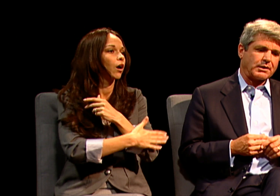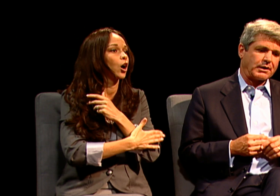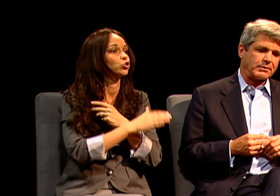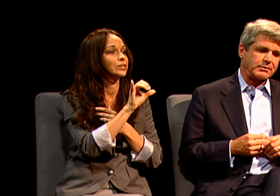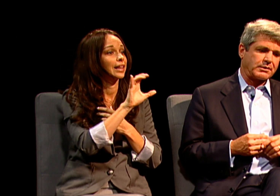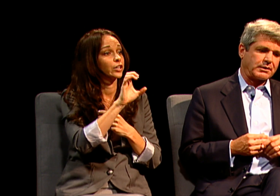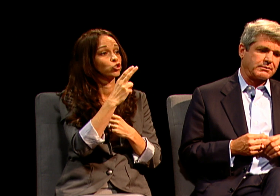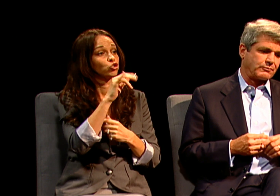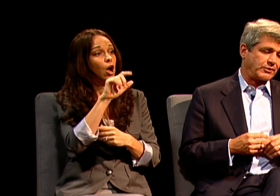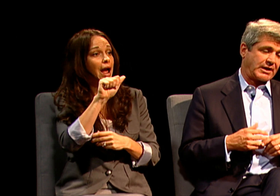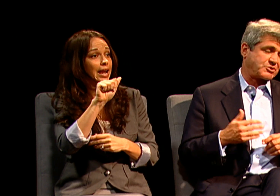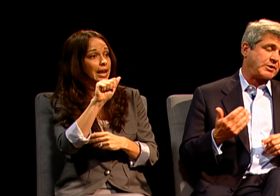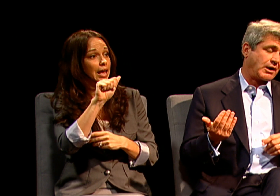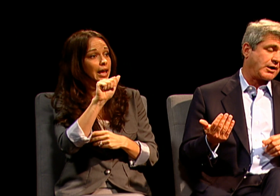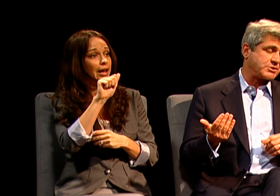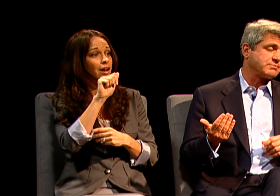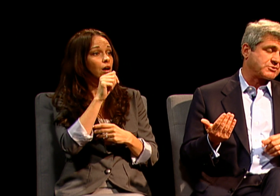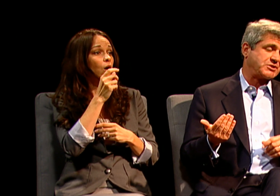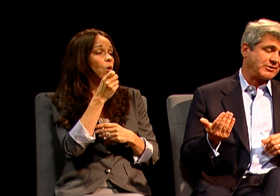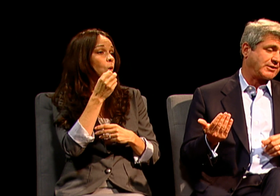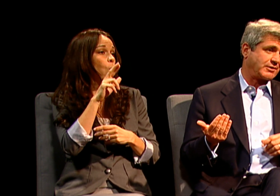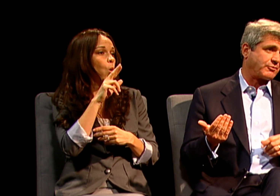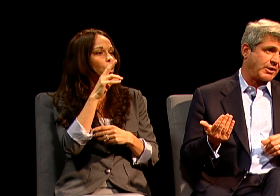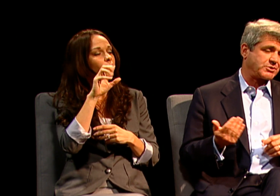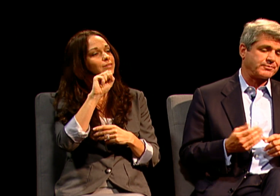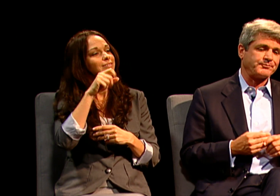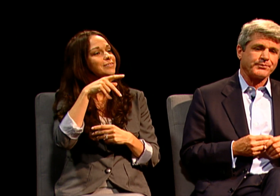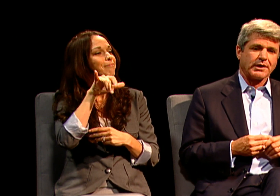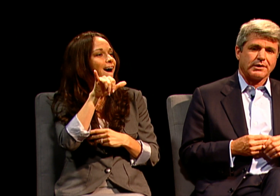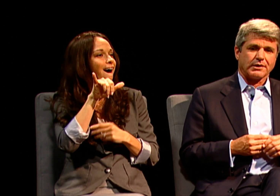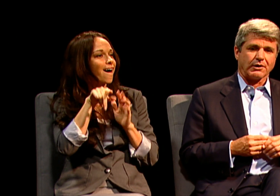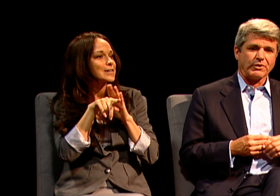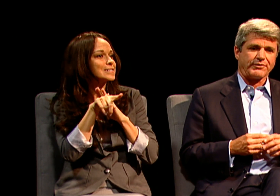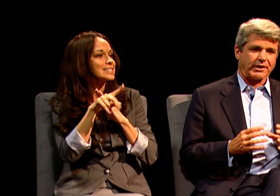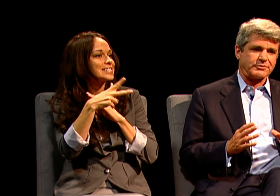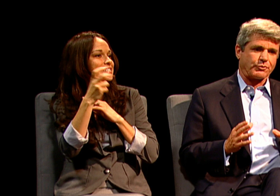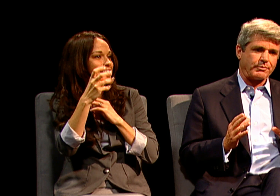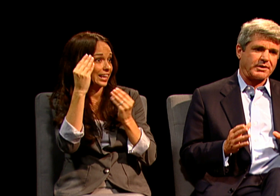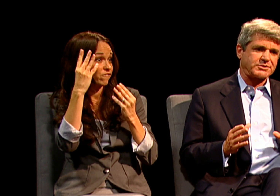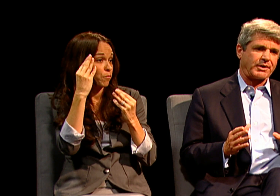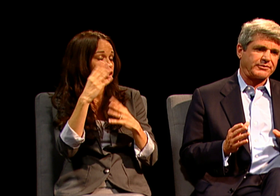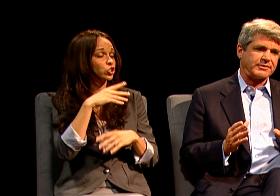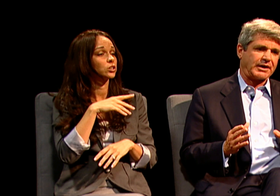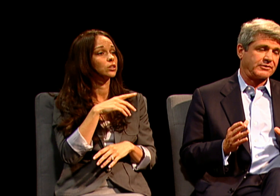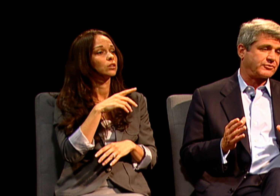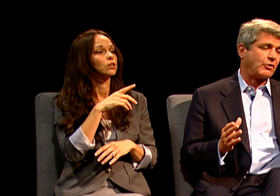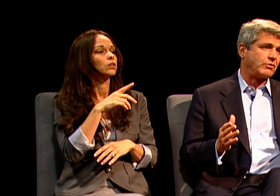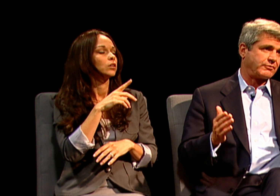UH, REALLY, ESPIONAGE, STEALING INFORMATION. WE'VE HAD TREMENDOUS AMOUNTS OF DATA STOLEN